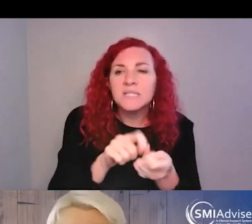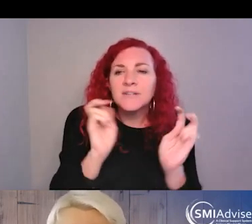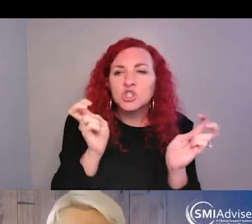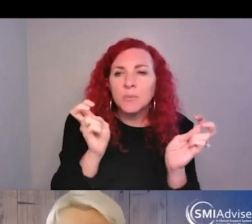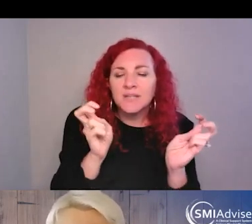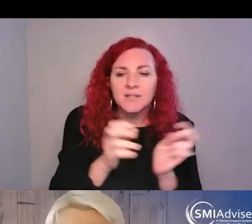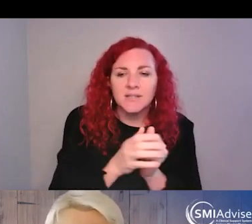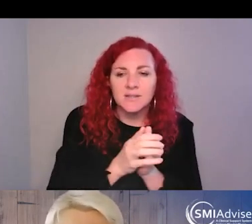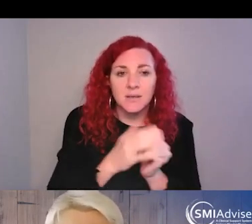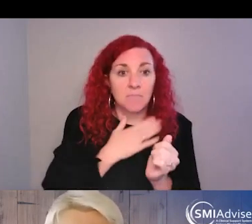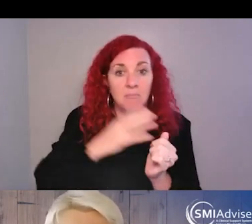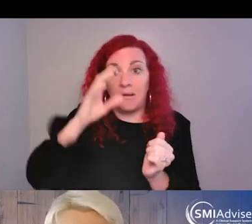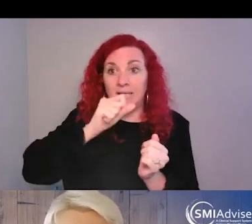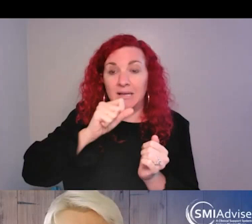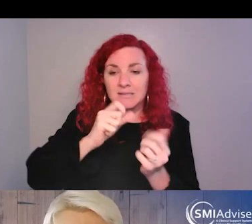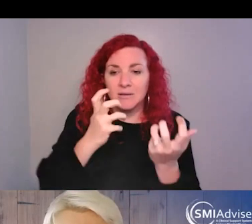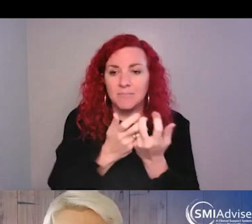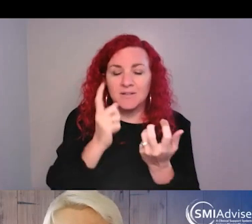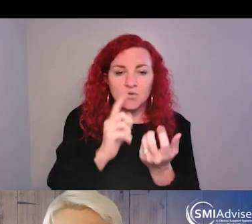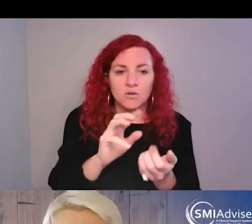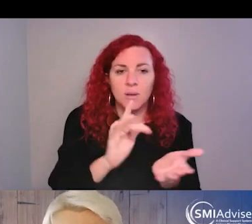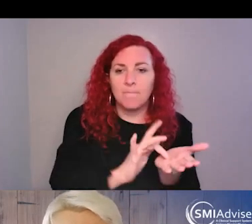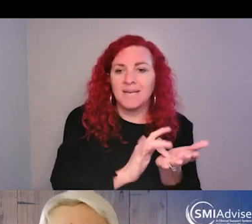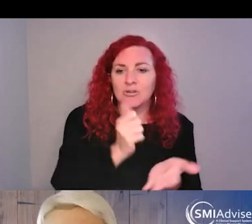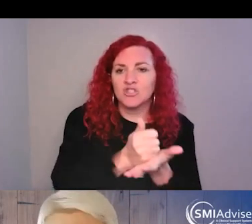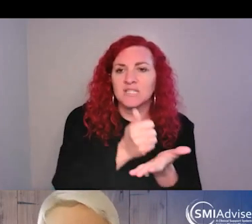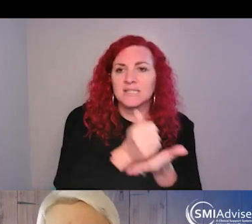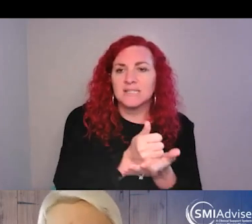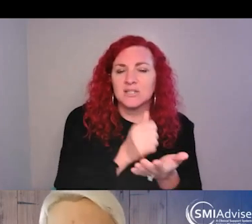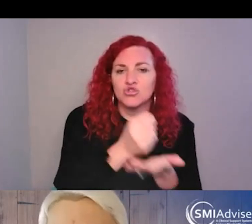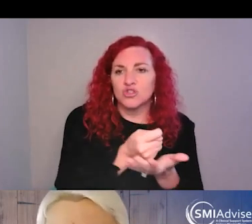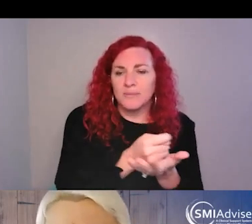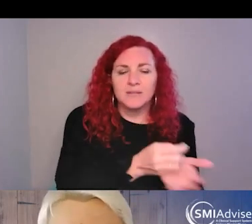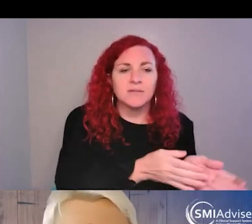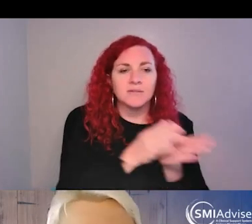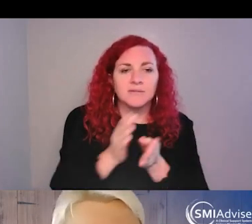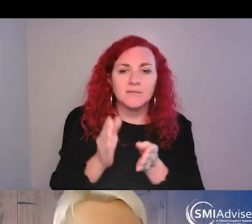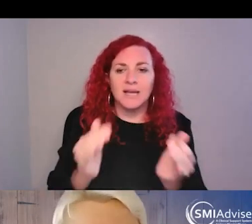MY GUESS IS THERE IS A MATCH ON MEDICAID ASSISTED TREATMENT AND ADVANCED SUBSTANCE USE CARE.